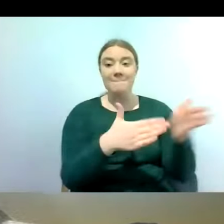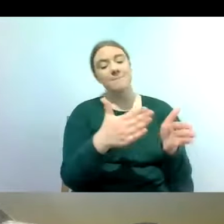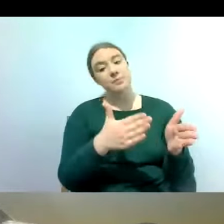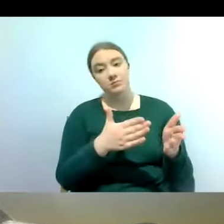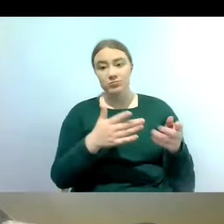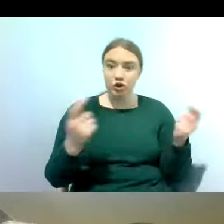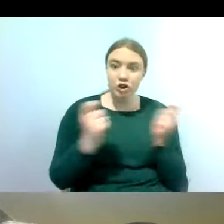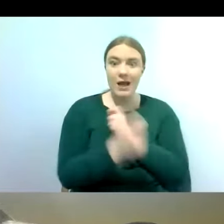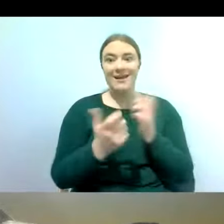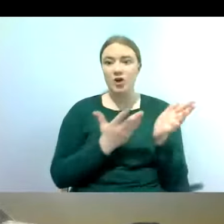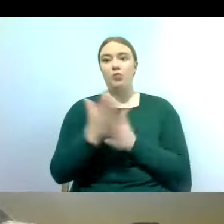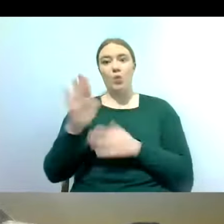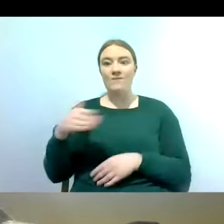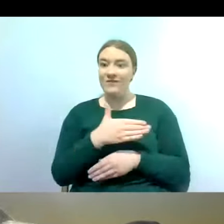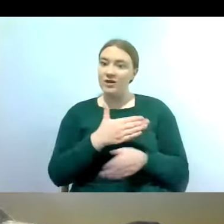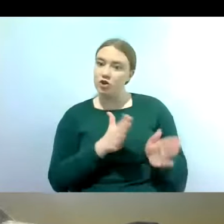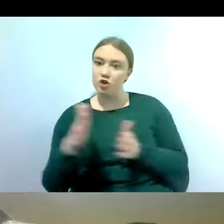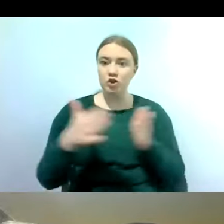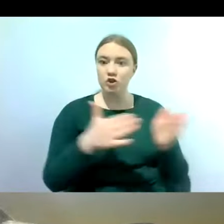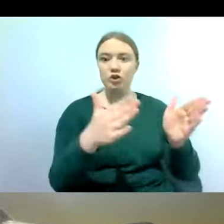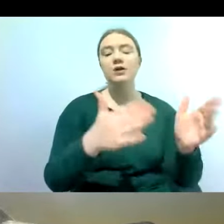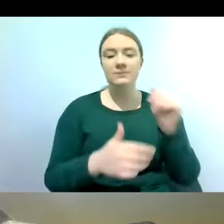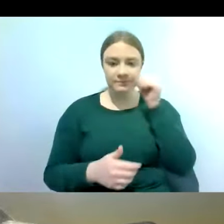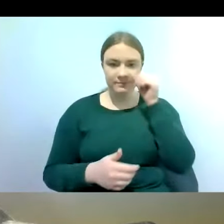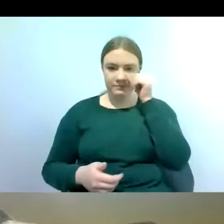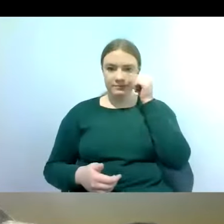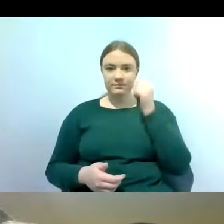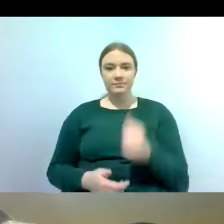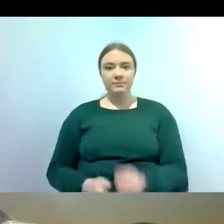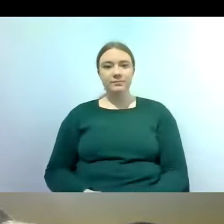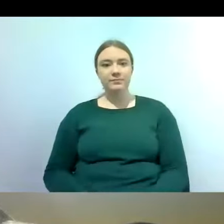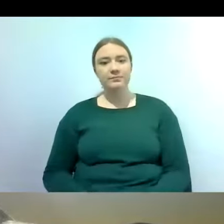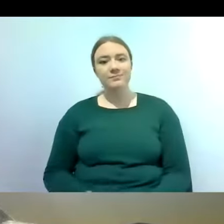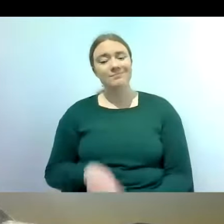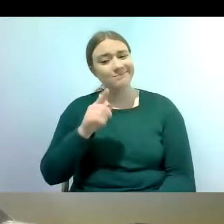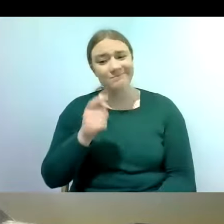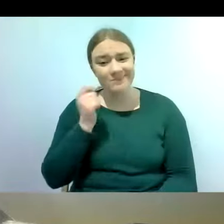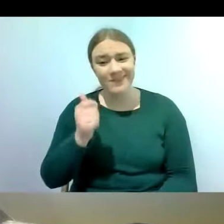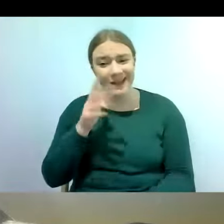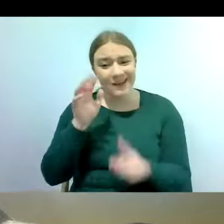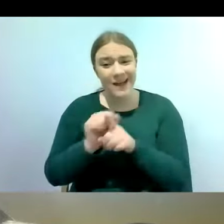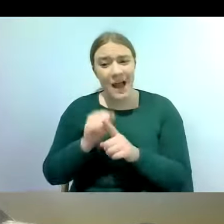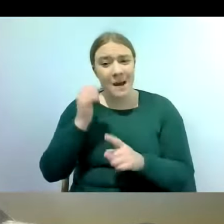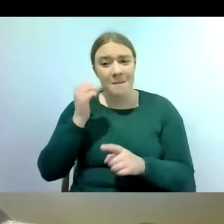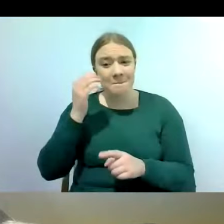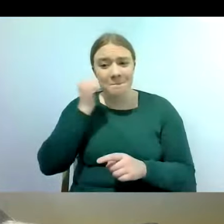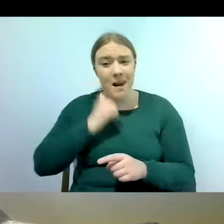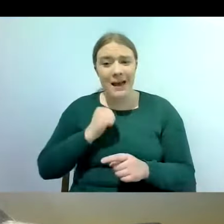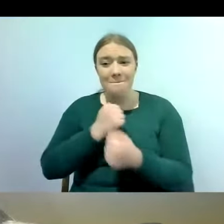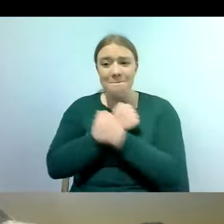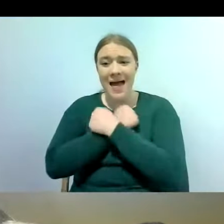you're unlikely to find a black bear in the river severn but you will of course find migratory fish